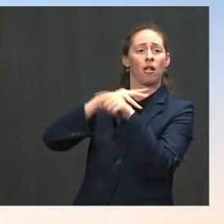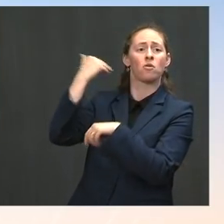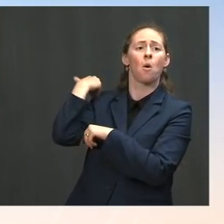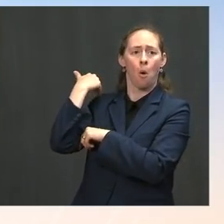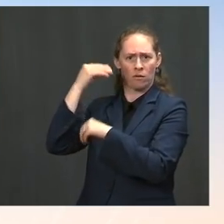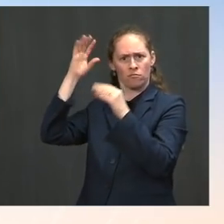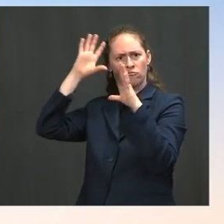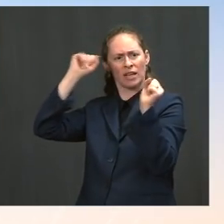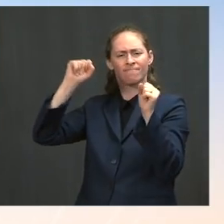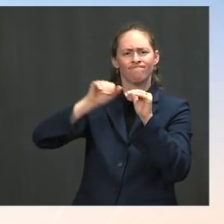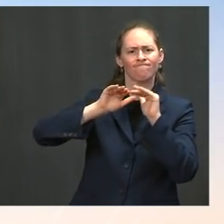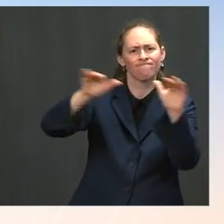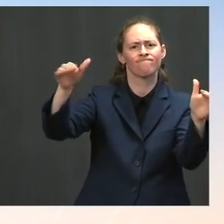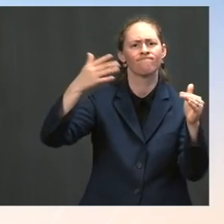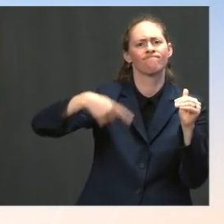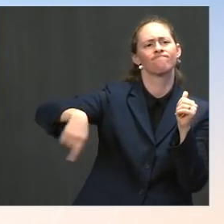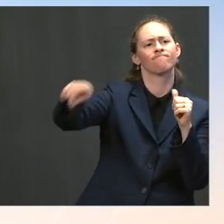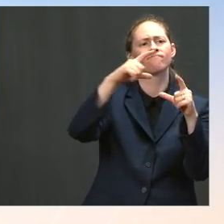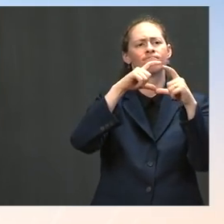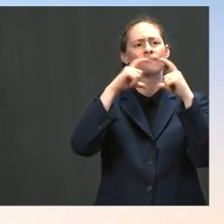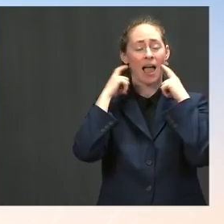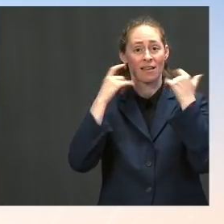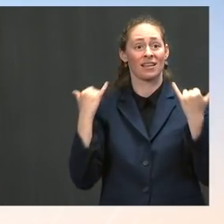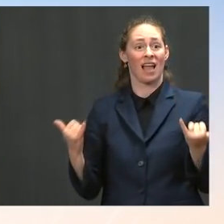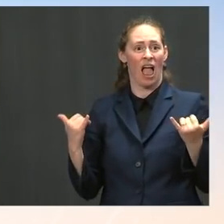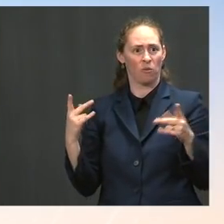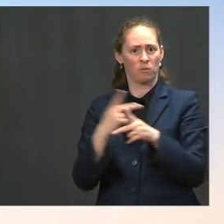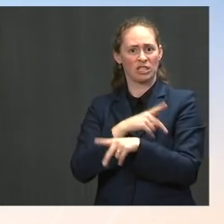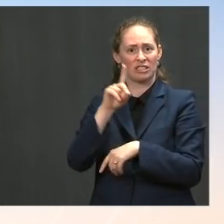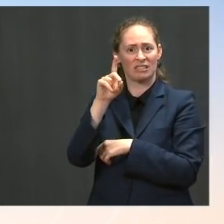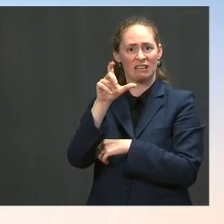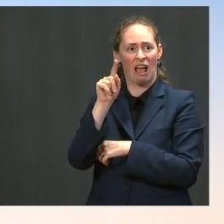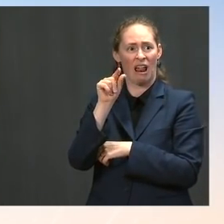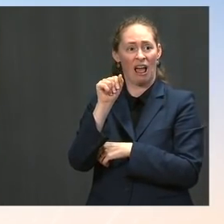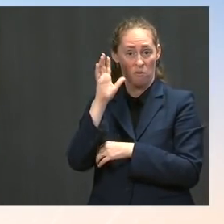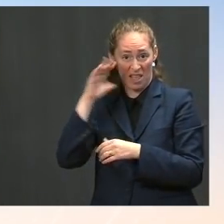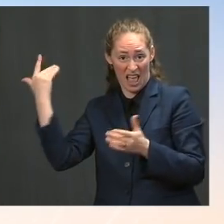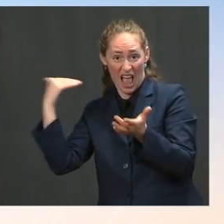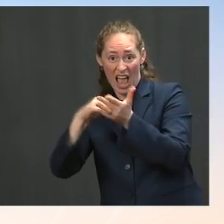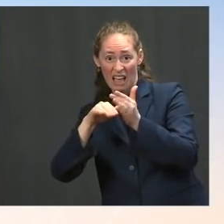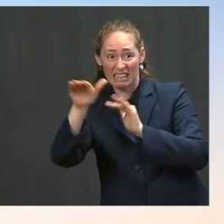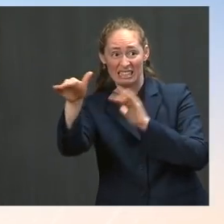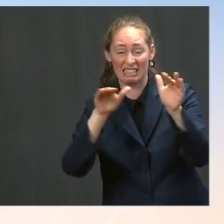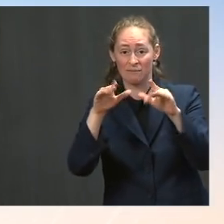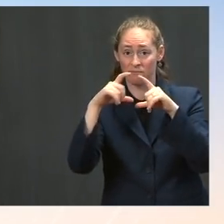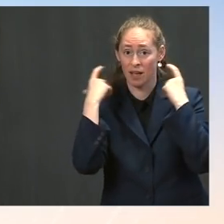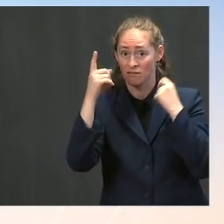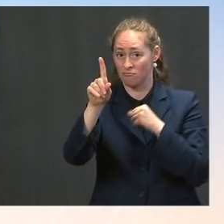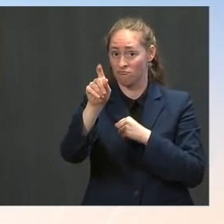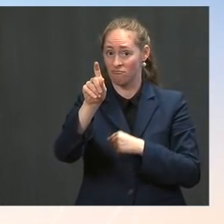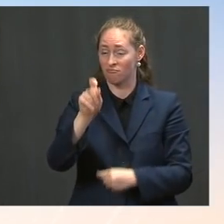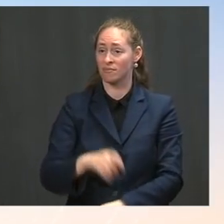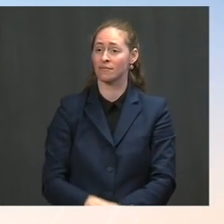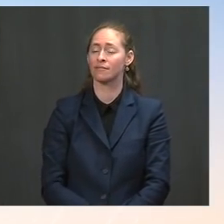that he's going to make as similar ask down the line? Ms. Psaki: Well, nothing has changed with the guidance that we are providing to the American public.